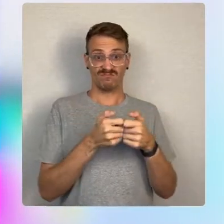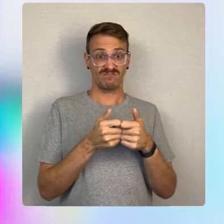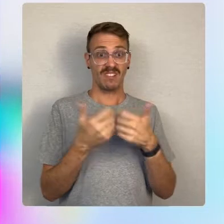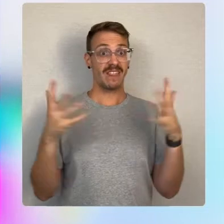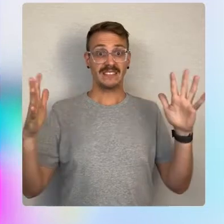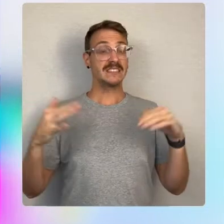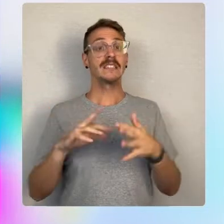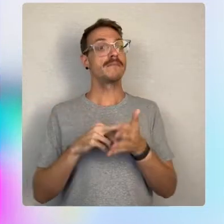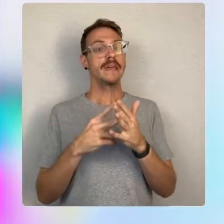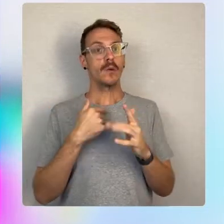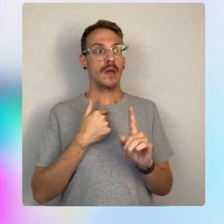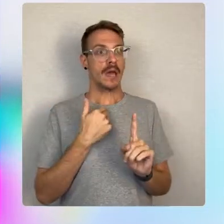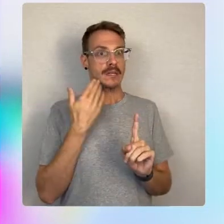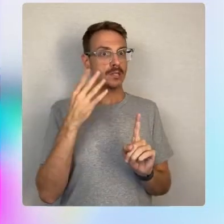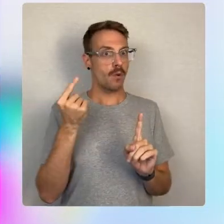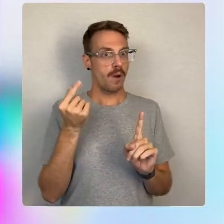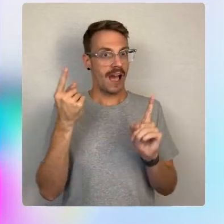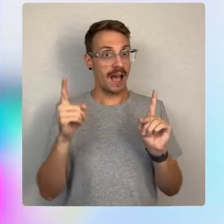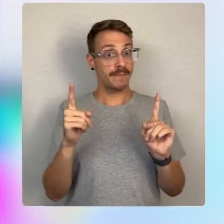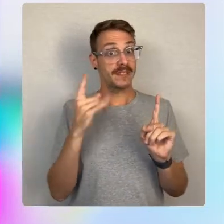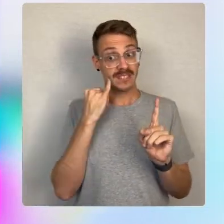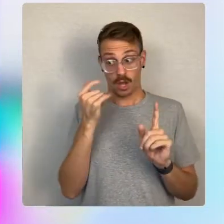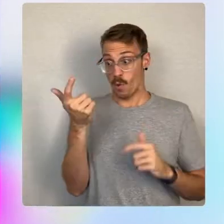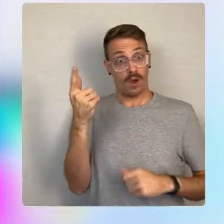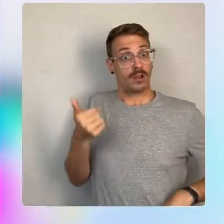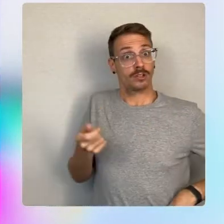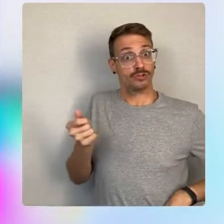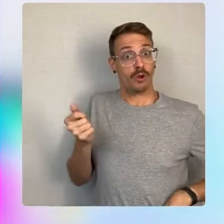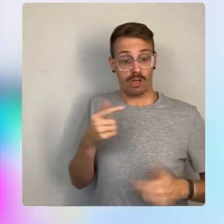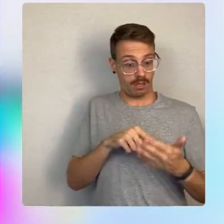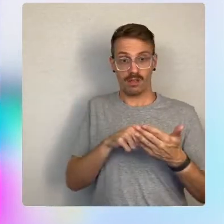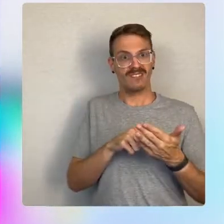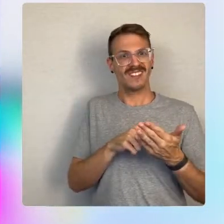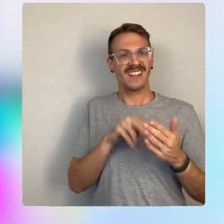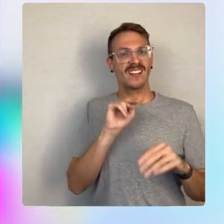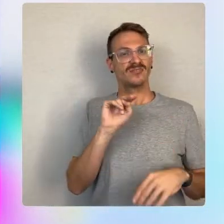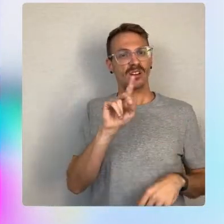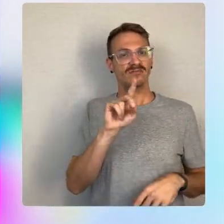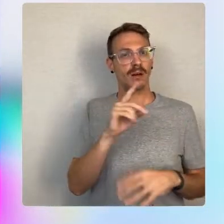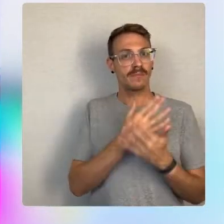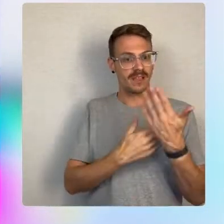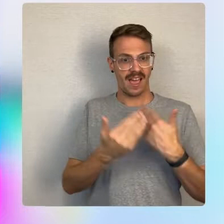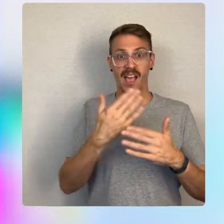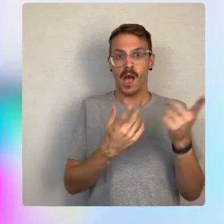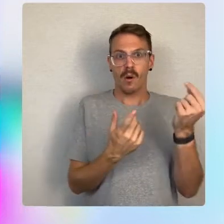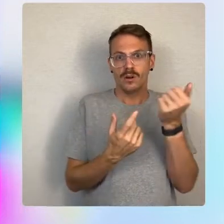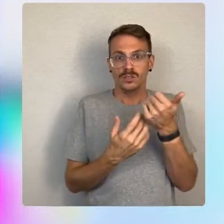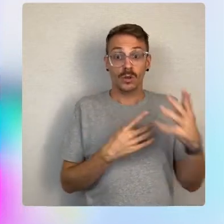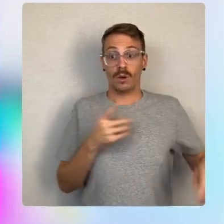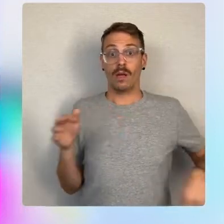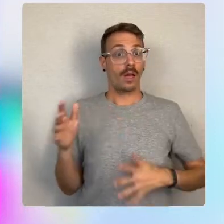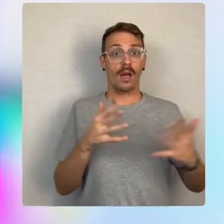what was gonna happen to your nondominant hand, and we didn't know how much control we would have over that, or if it would, you know,